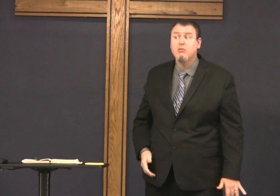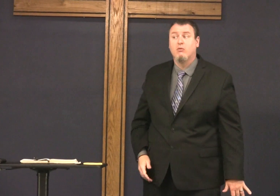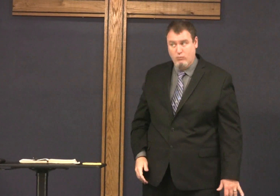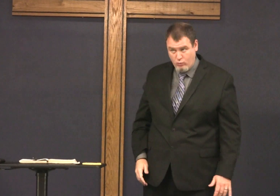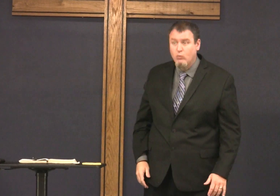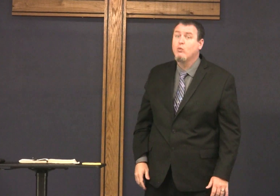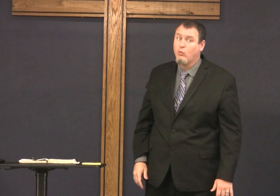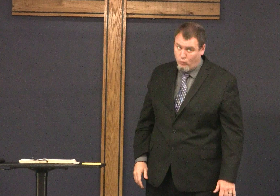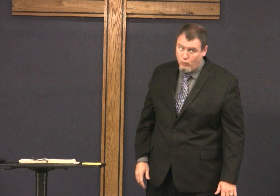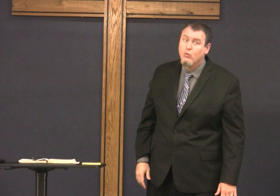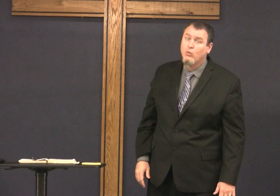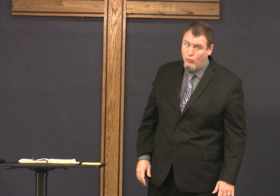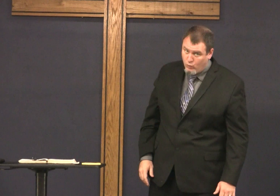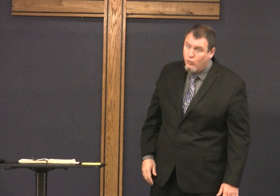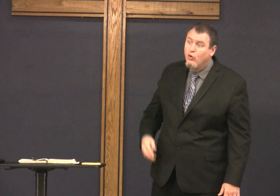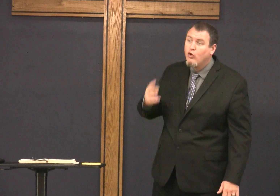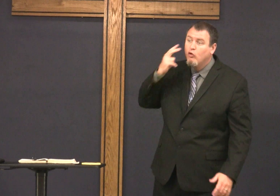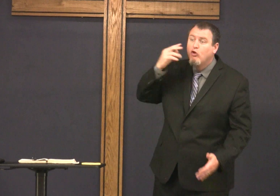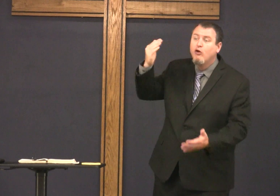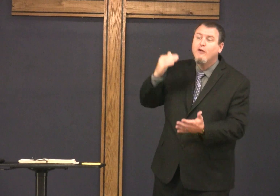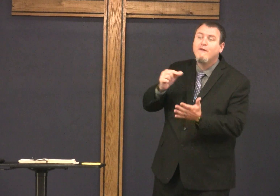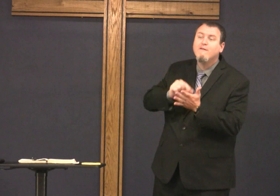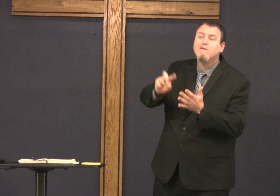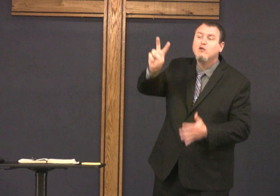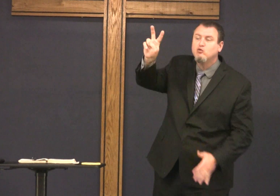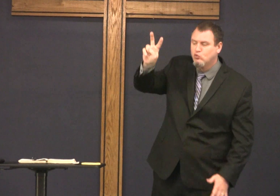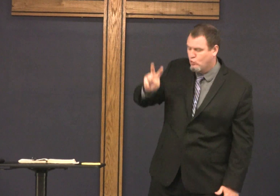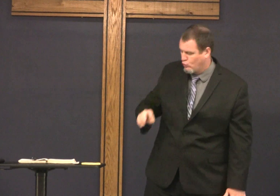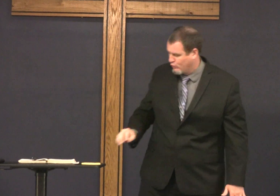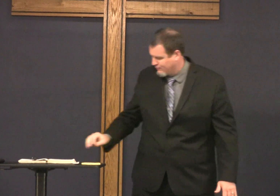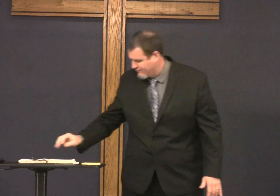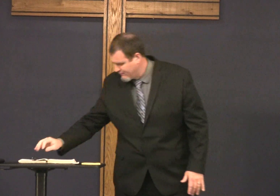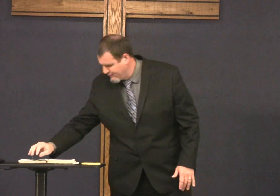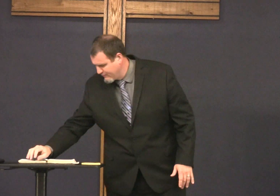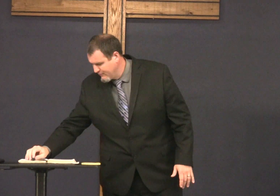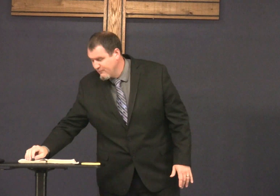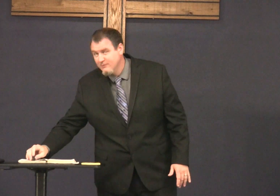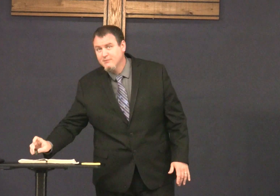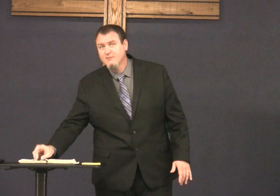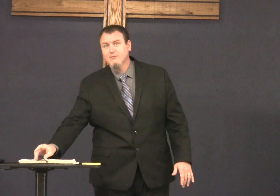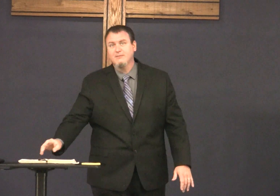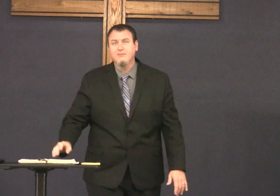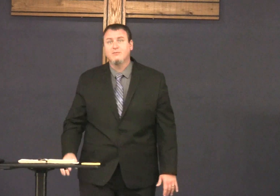Mark you've got to be making that up so if we look at verse 2